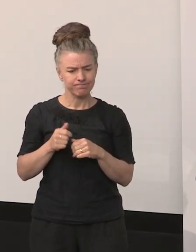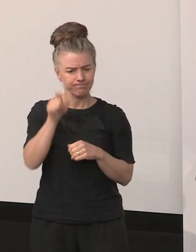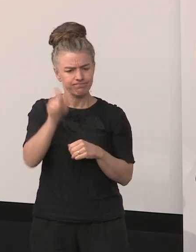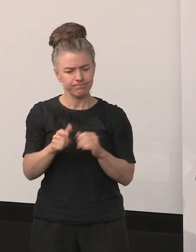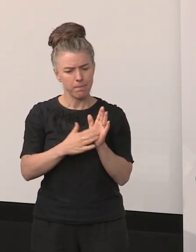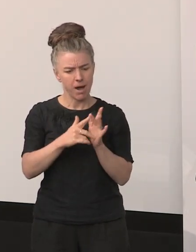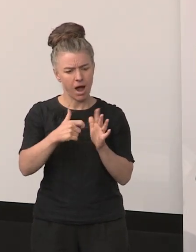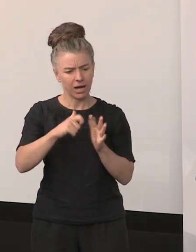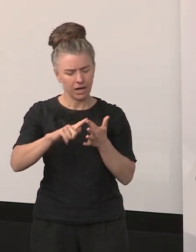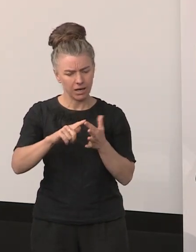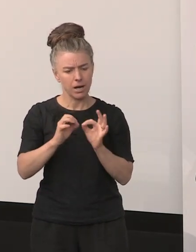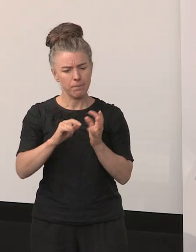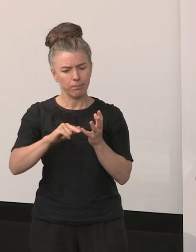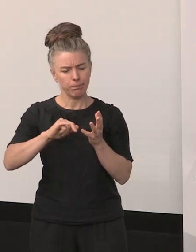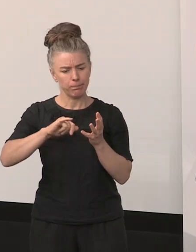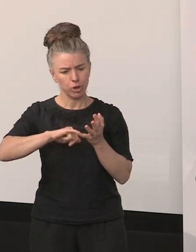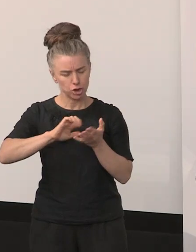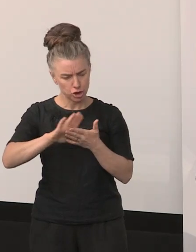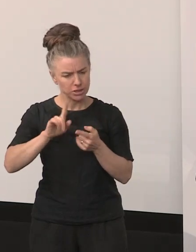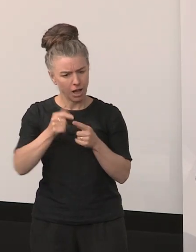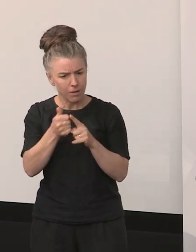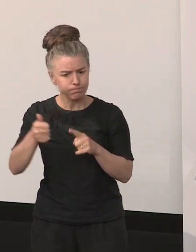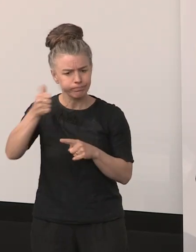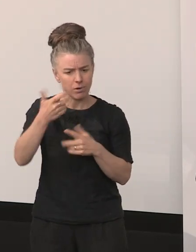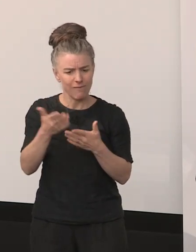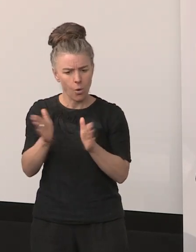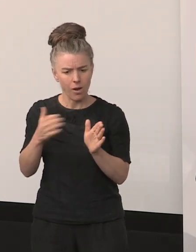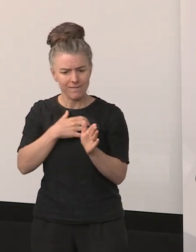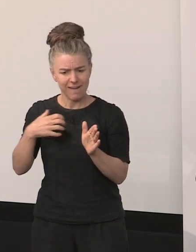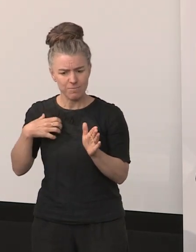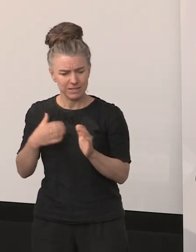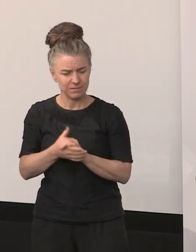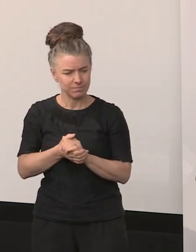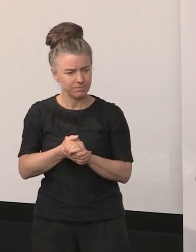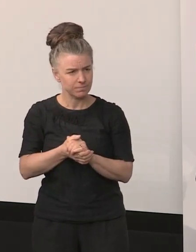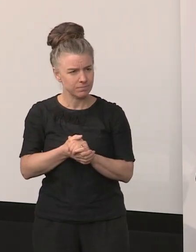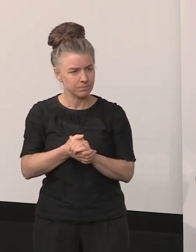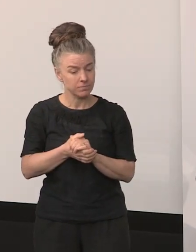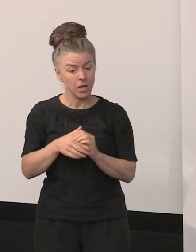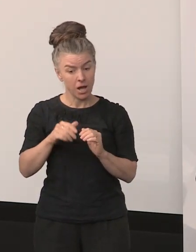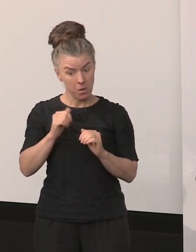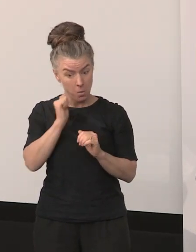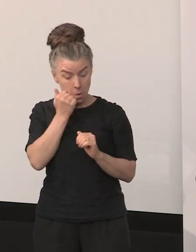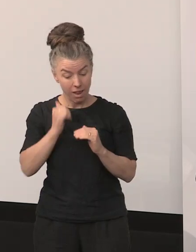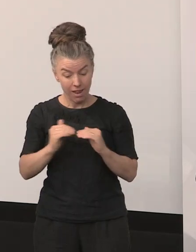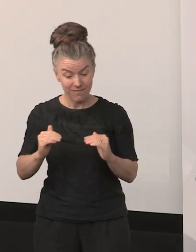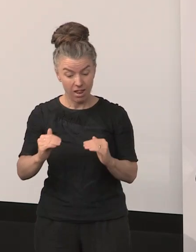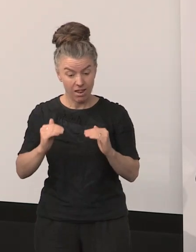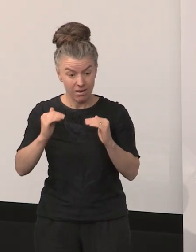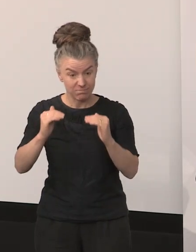appropriately.